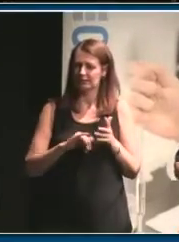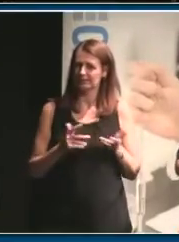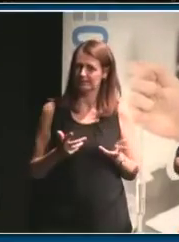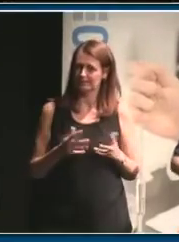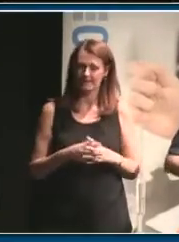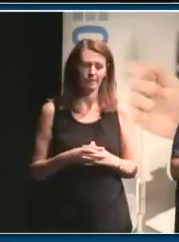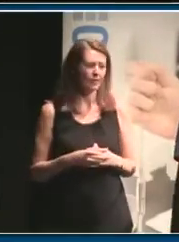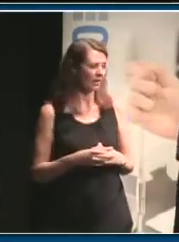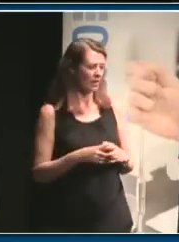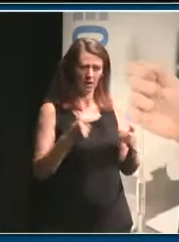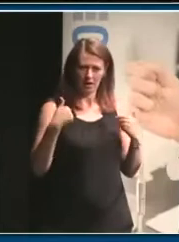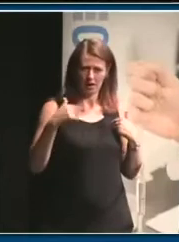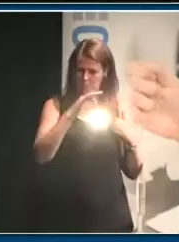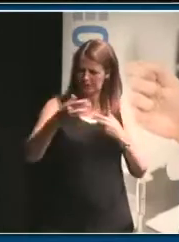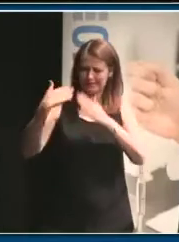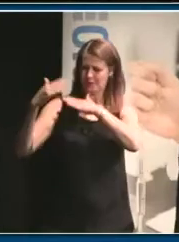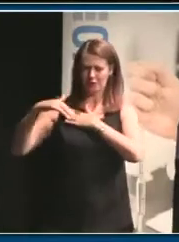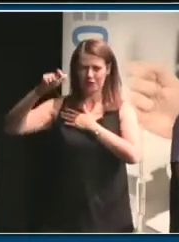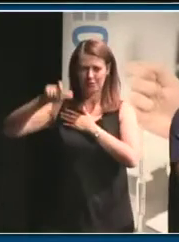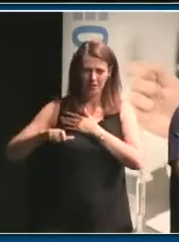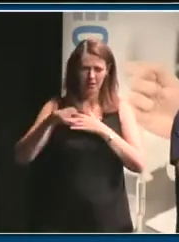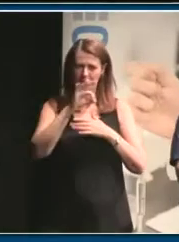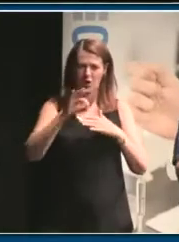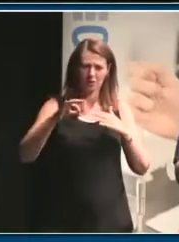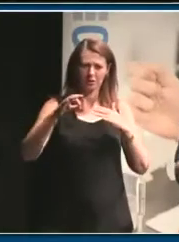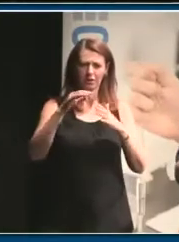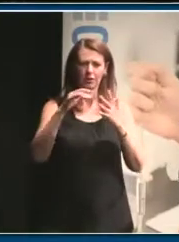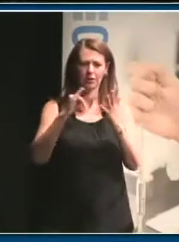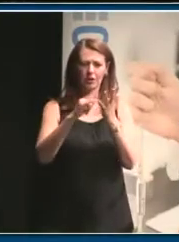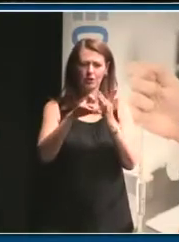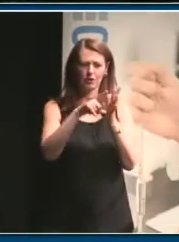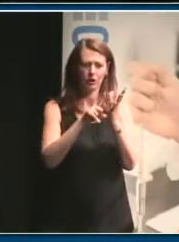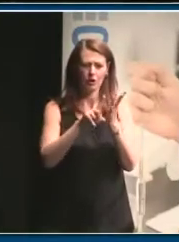Now I’m not a historian, I’m not a sociologist, I can't quote the history of chemistry ironically